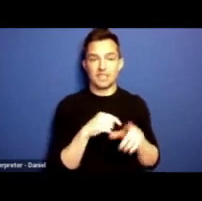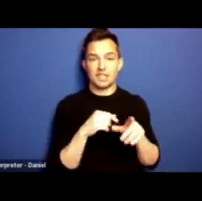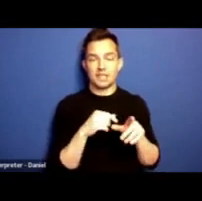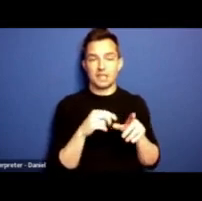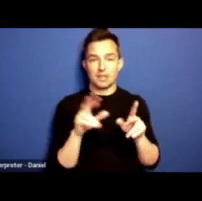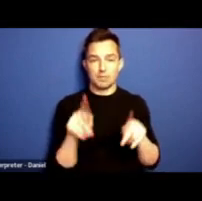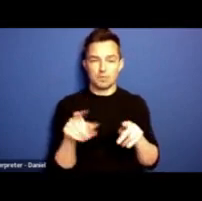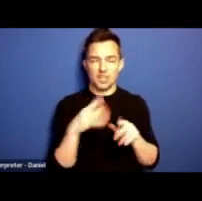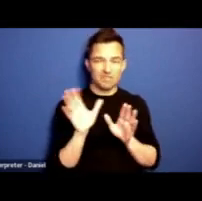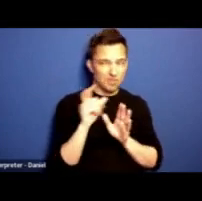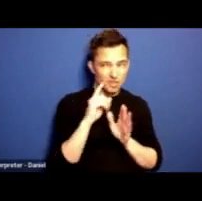you can be a machinist anymore.